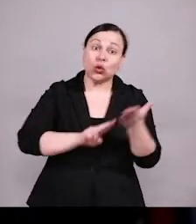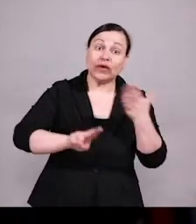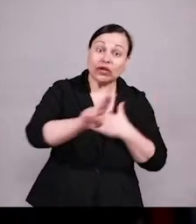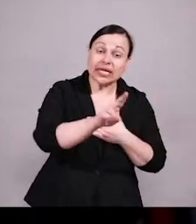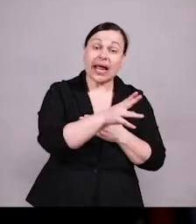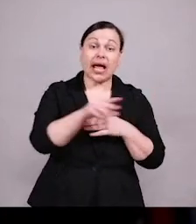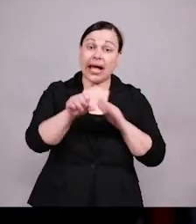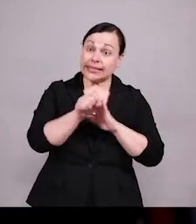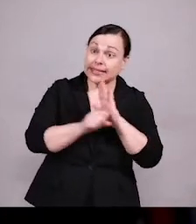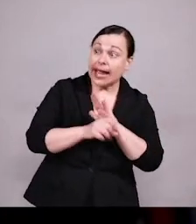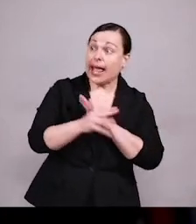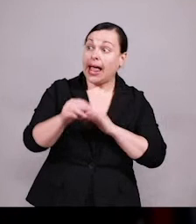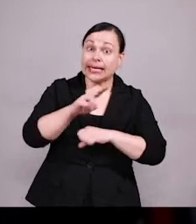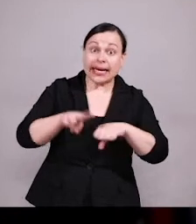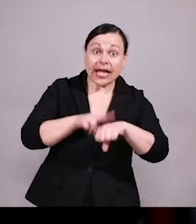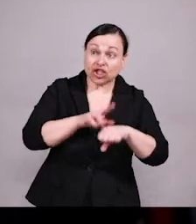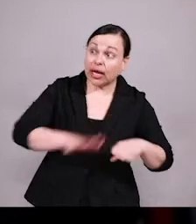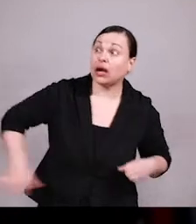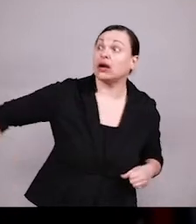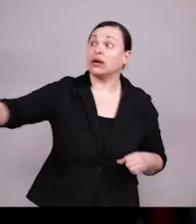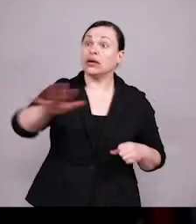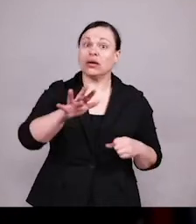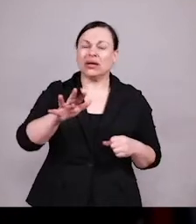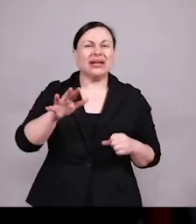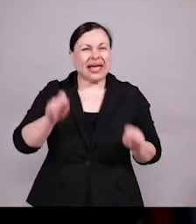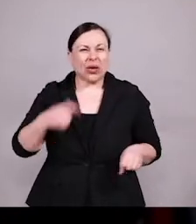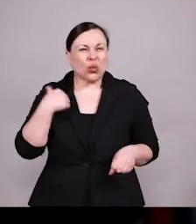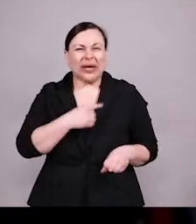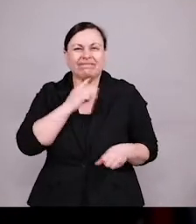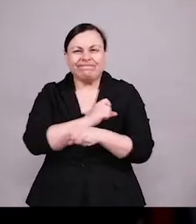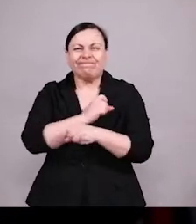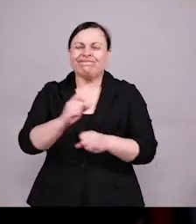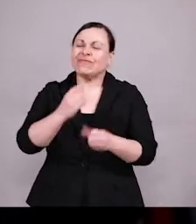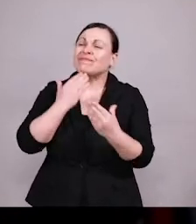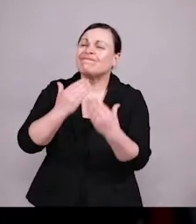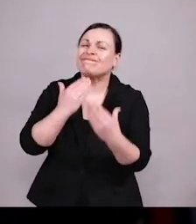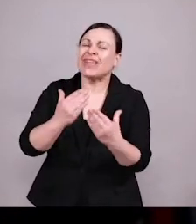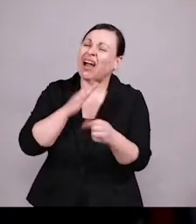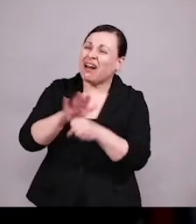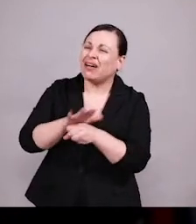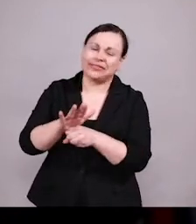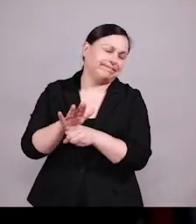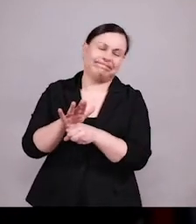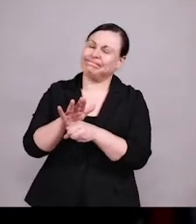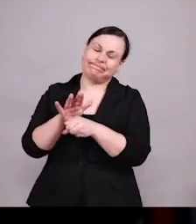a state, and a nation, i don't think we can ever adequately convey our gratitude and admiration.